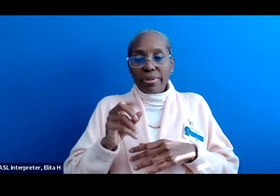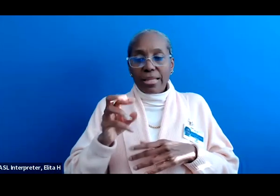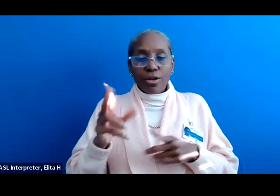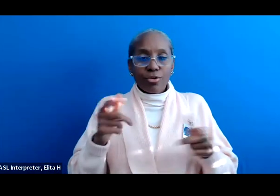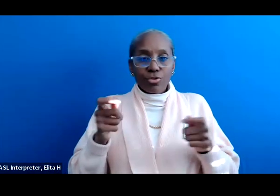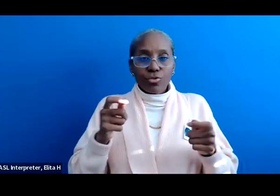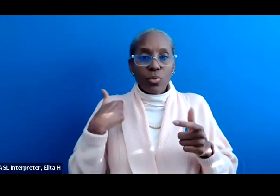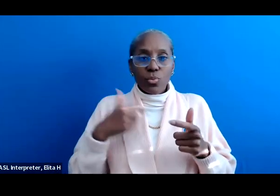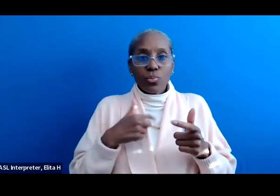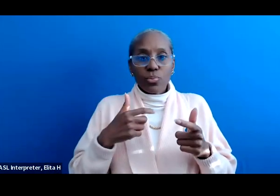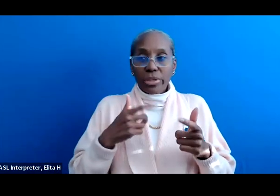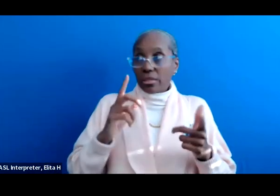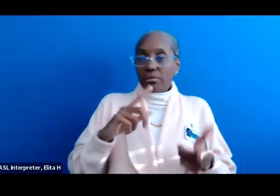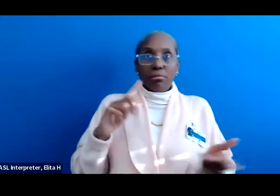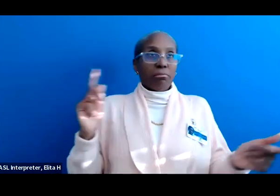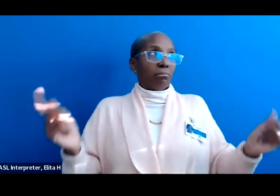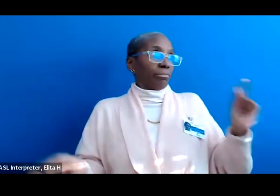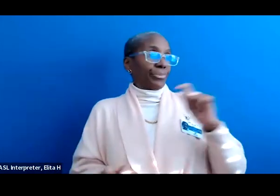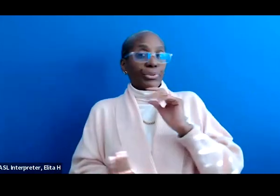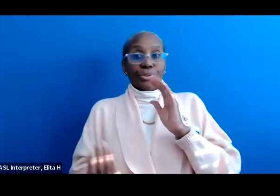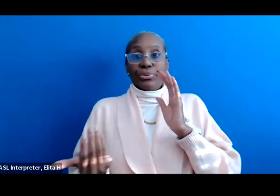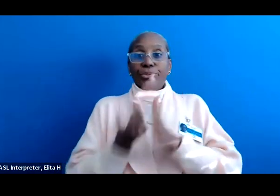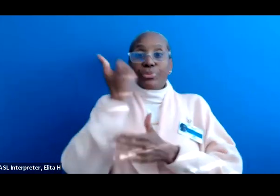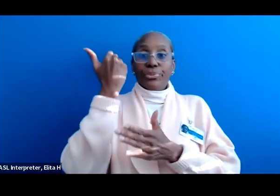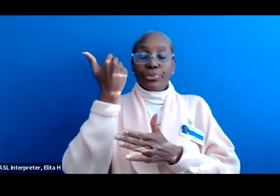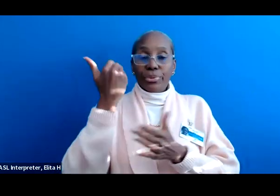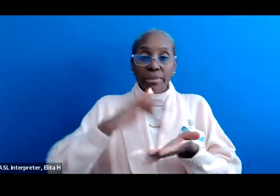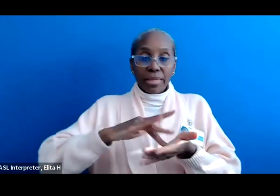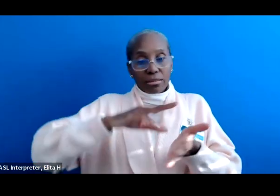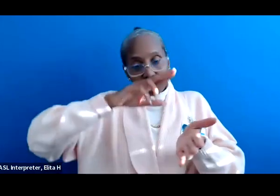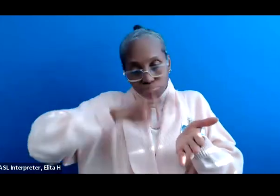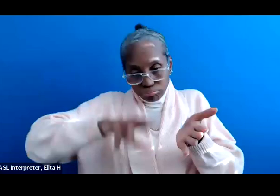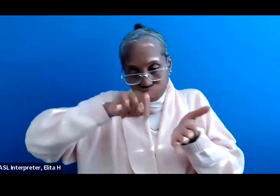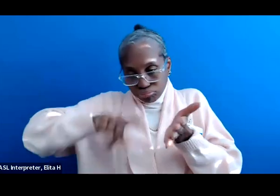We are in this renaissance of all this medical research coming to fruition.